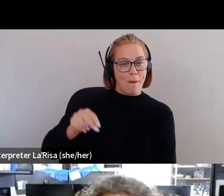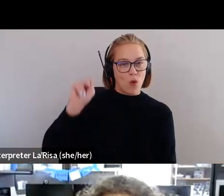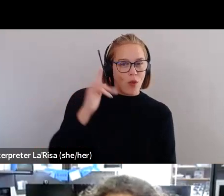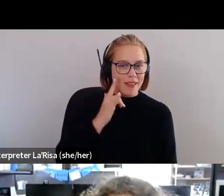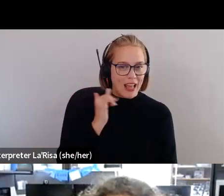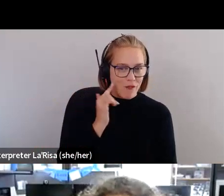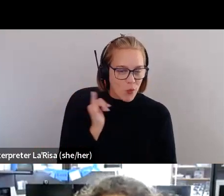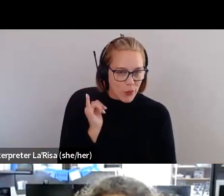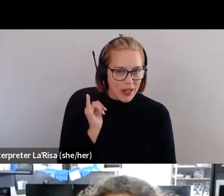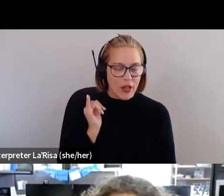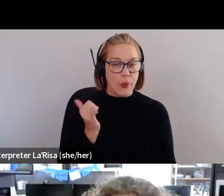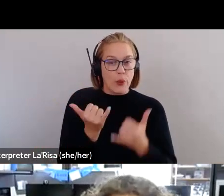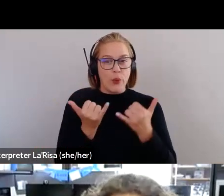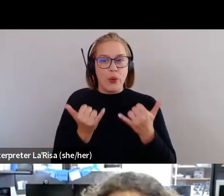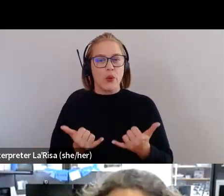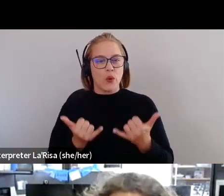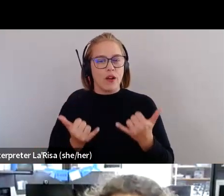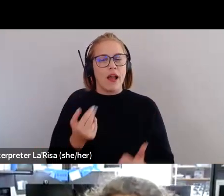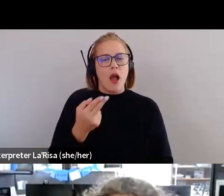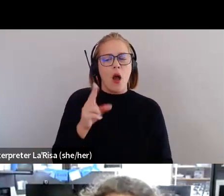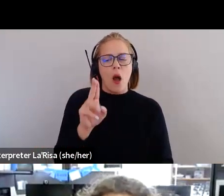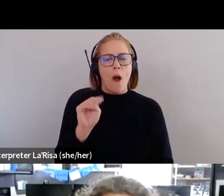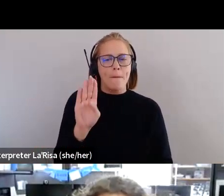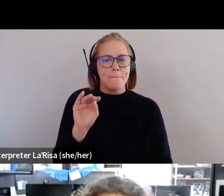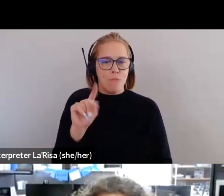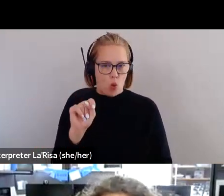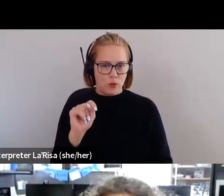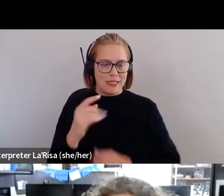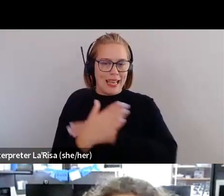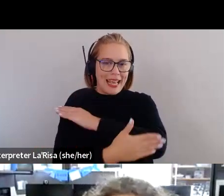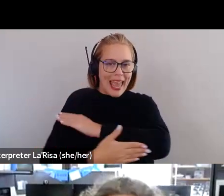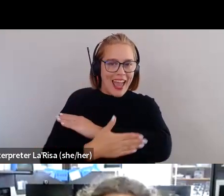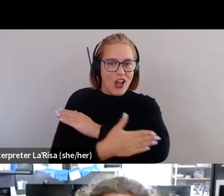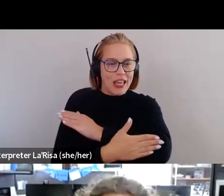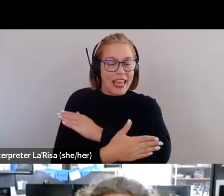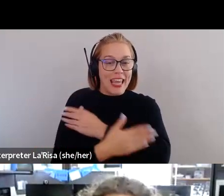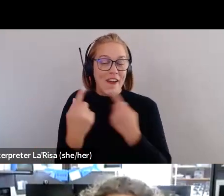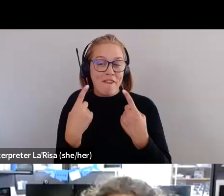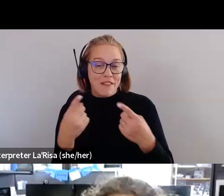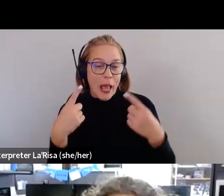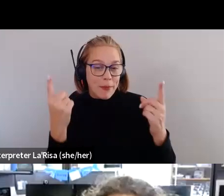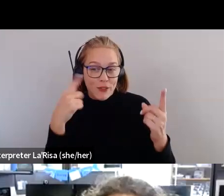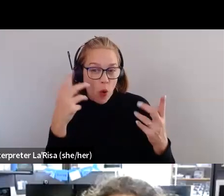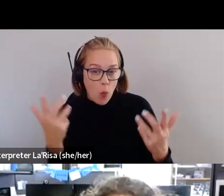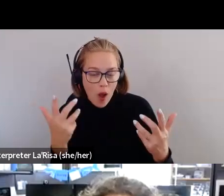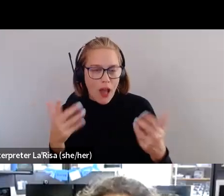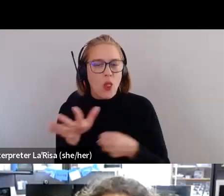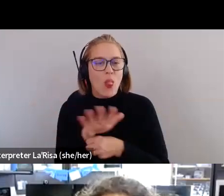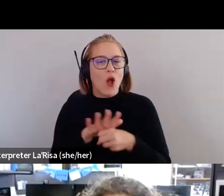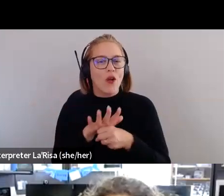Halloween. Next, I'm going to Andy.